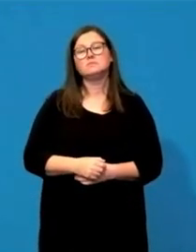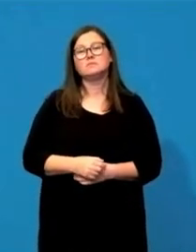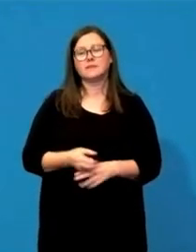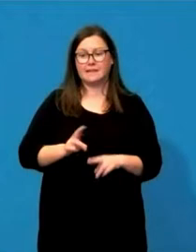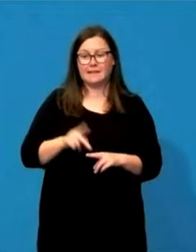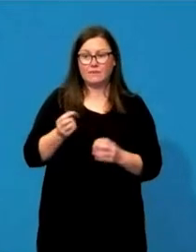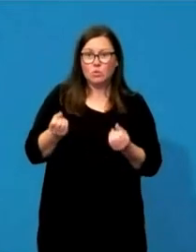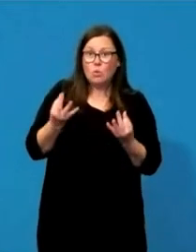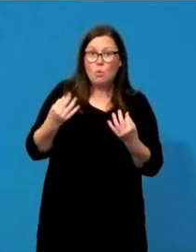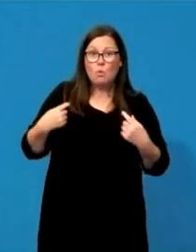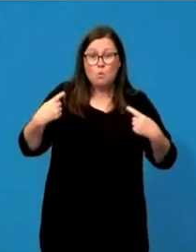Would it be really difficult for to you get around?